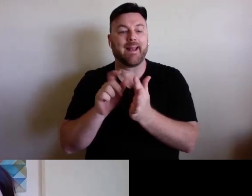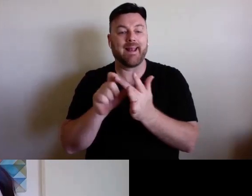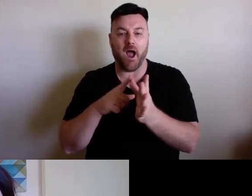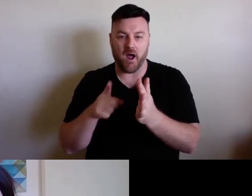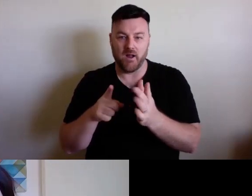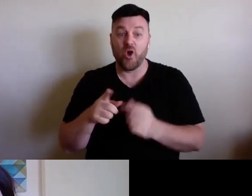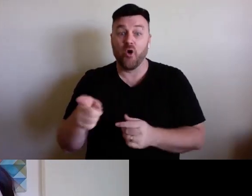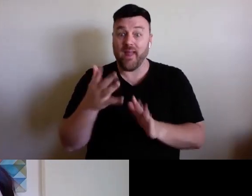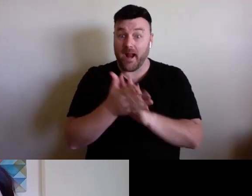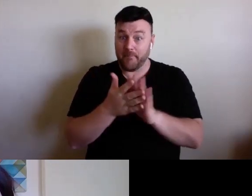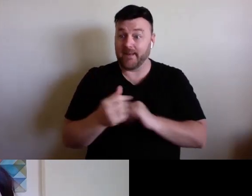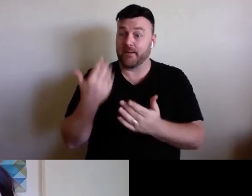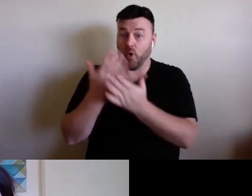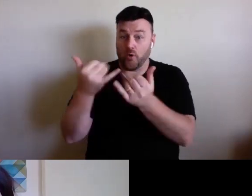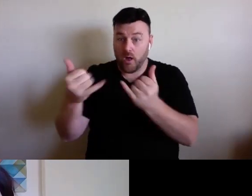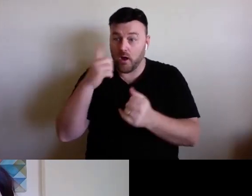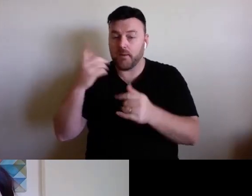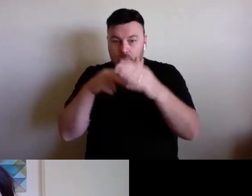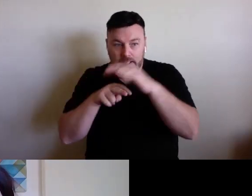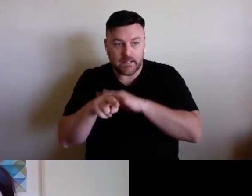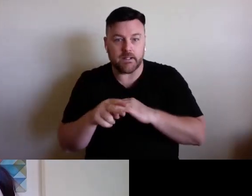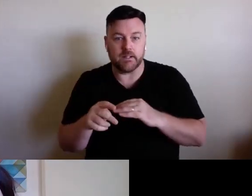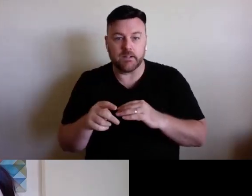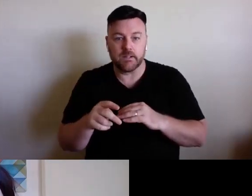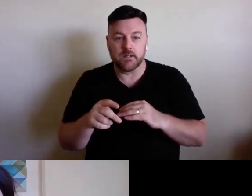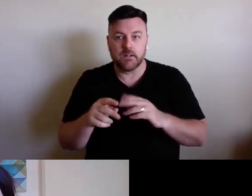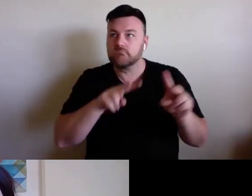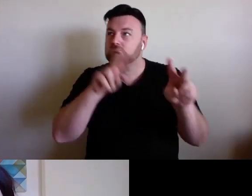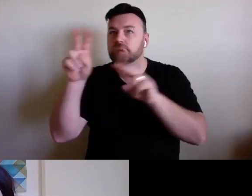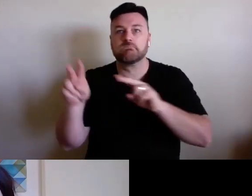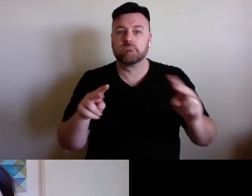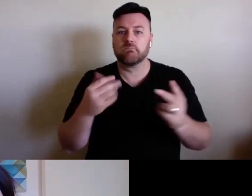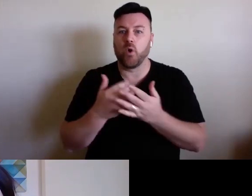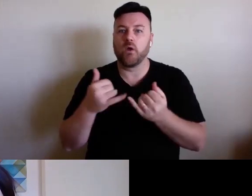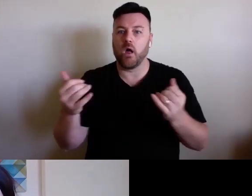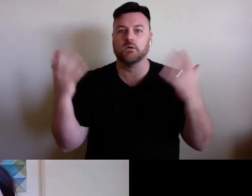thing they would do is tell everybody through social media - "I've just seen an incredible re-creation of the universe of Blade